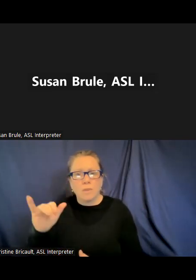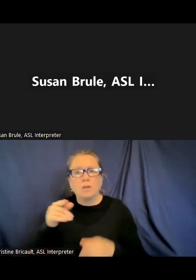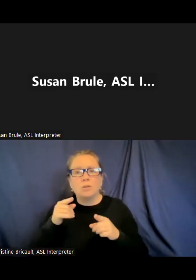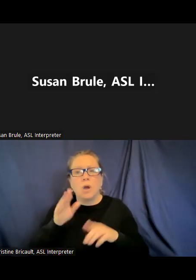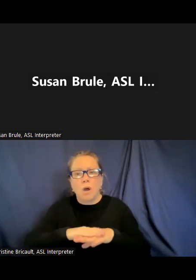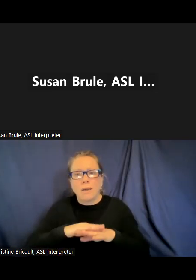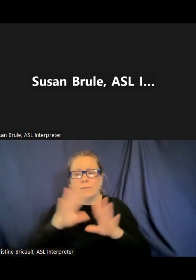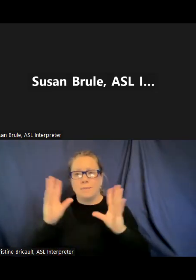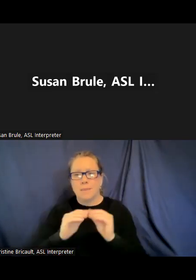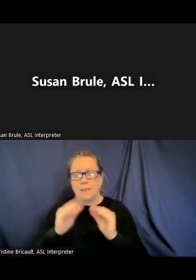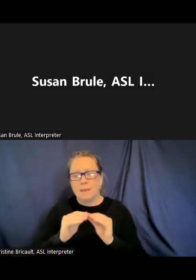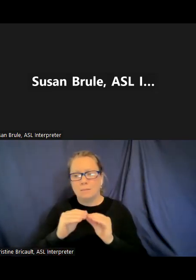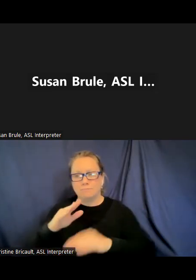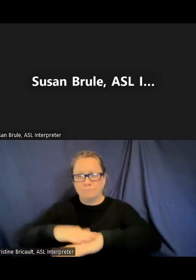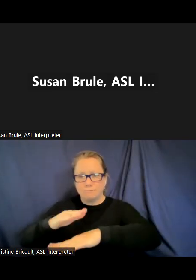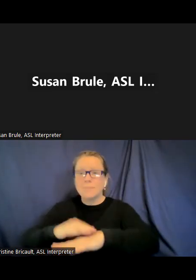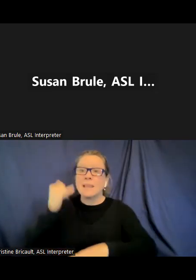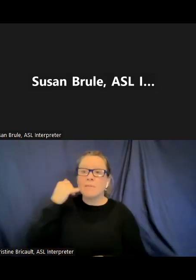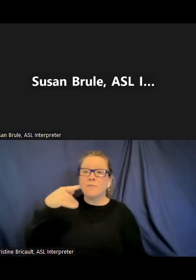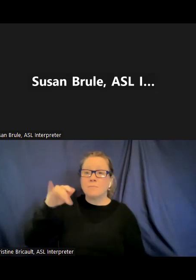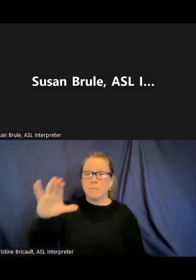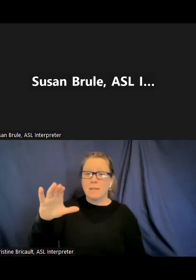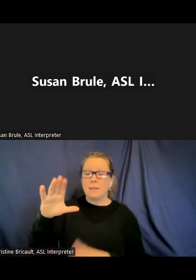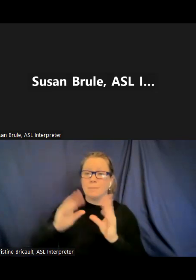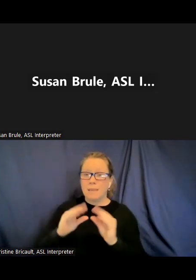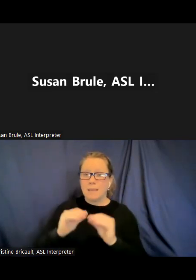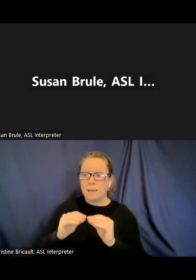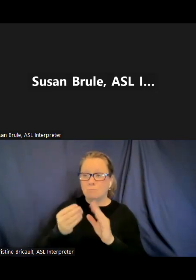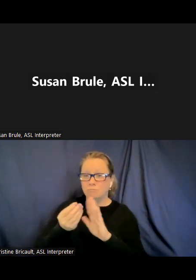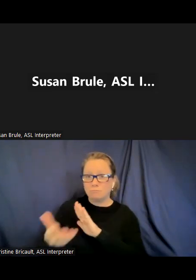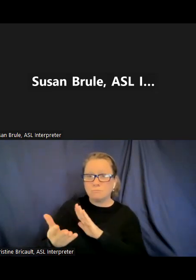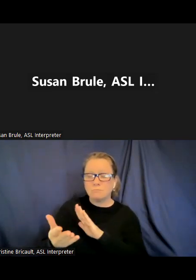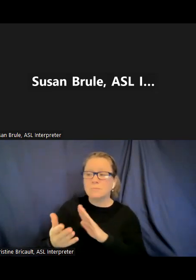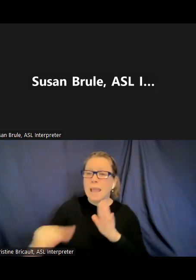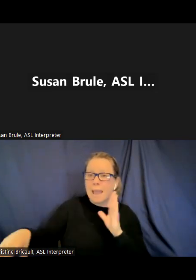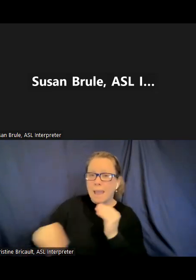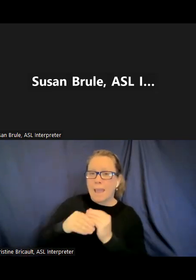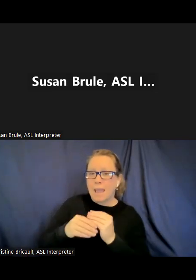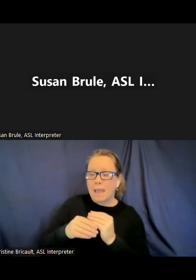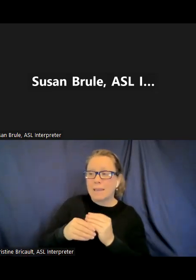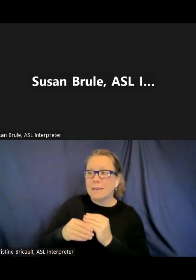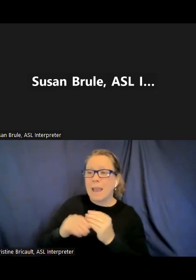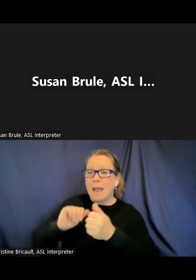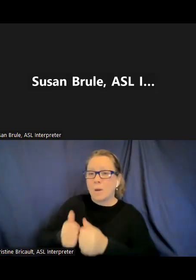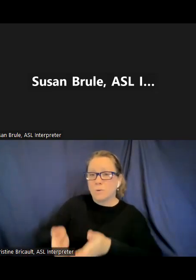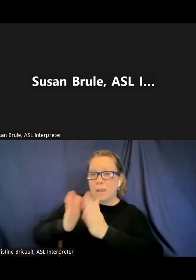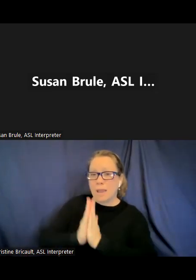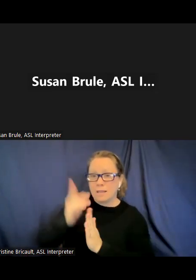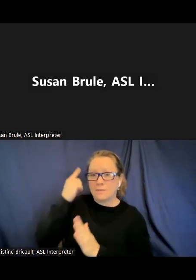So if you're posting a public meeting notice, put in your public notice how to ask for reasonable accommodation,